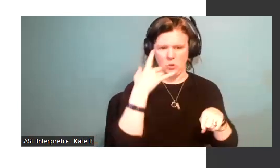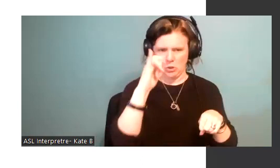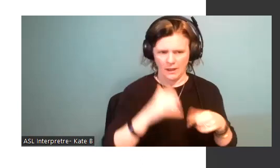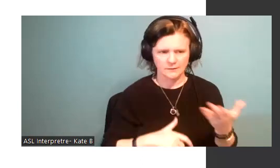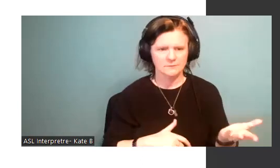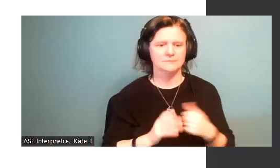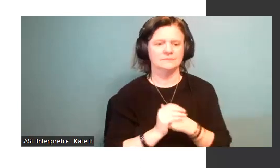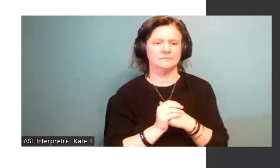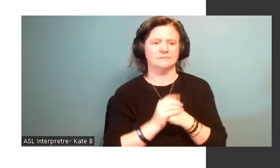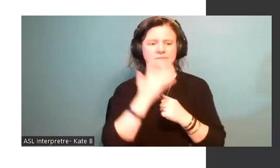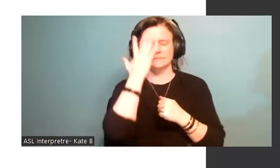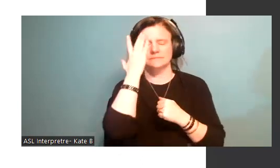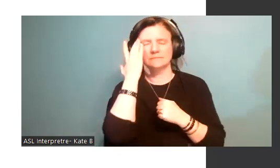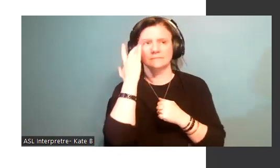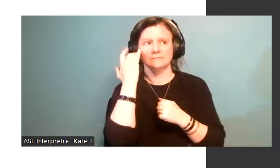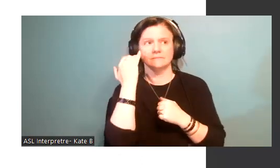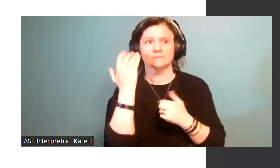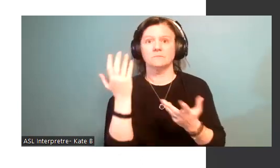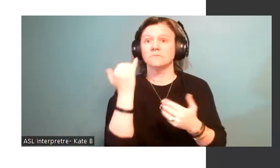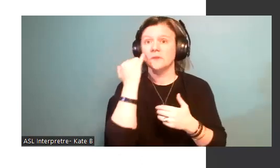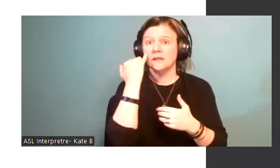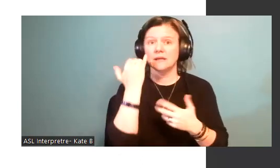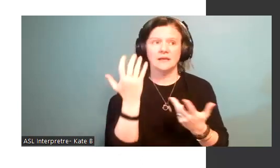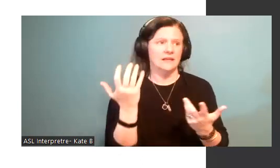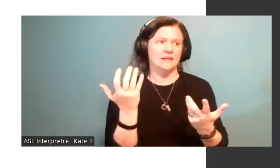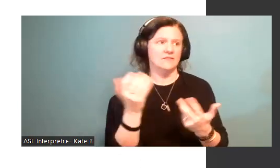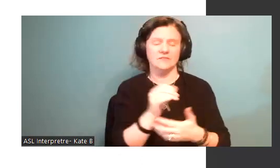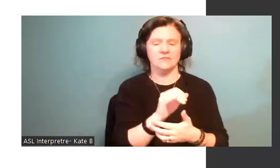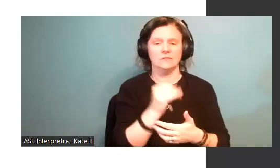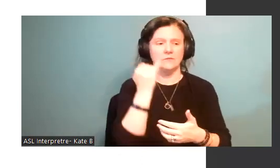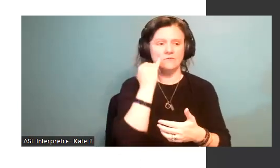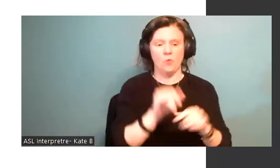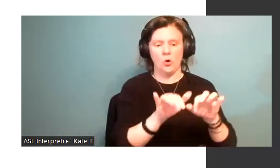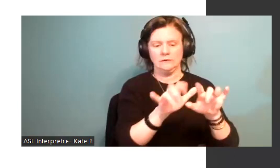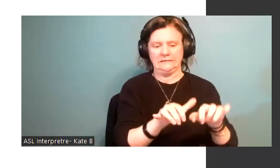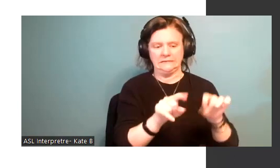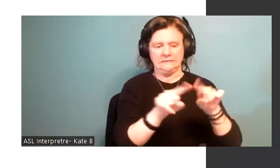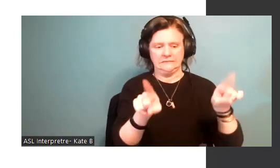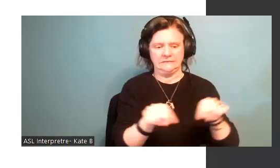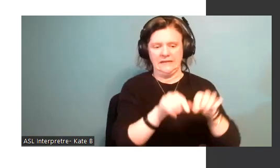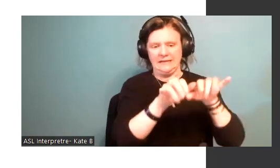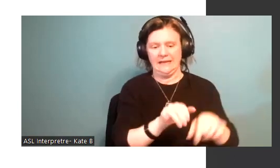updates, it is going to read out. Another one is